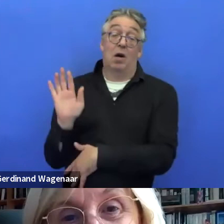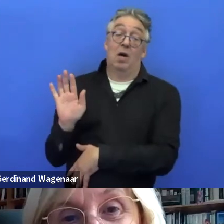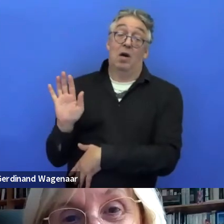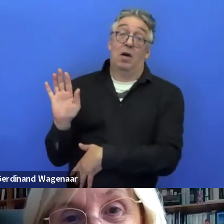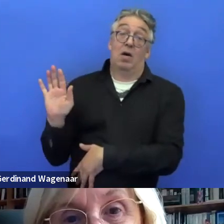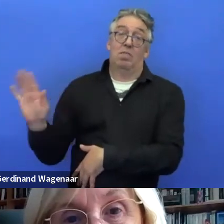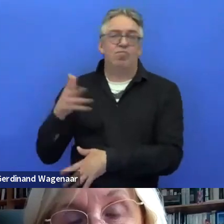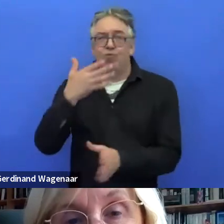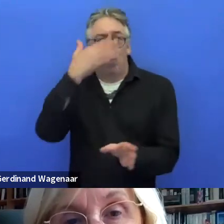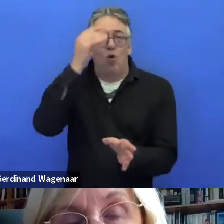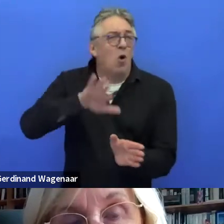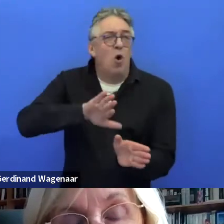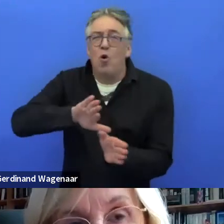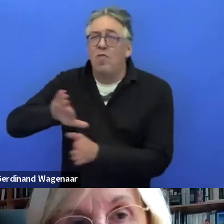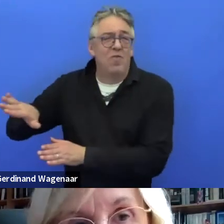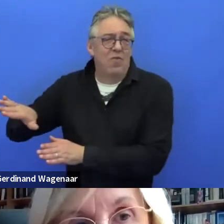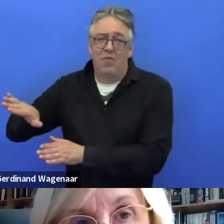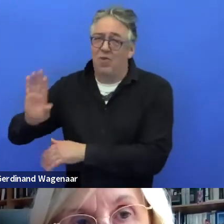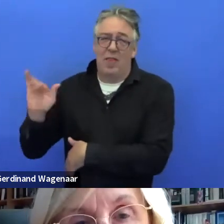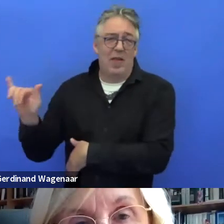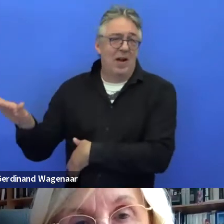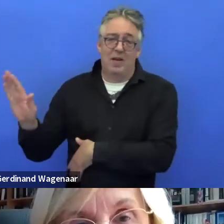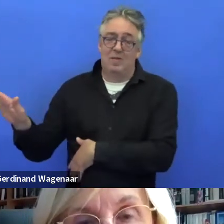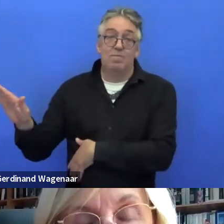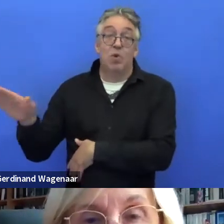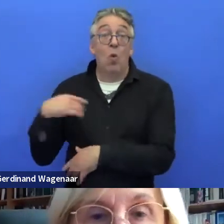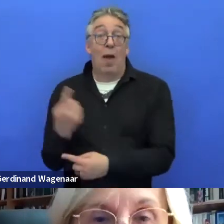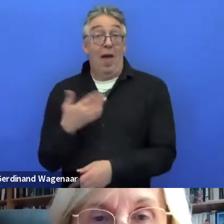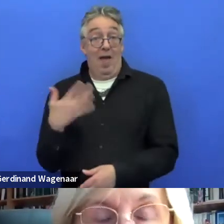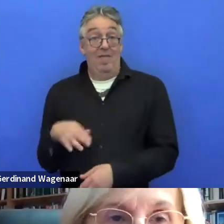and in whatever other investigations the Ombudsman is coming on the subject